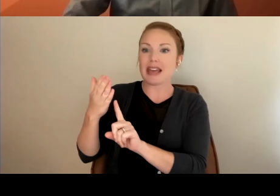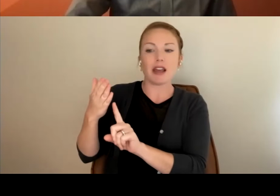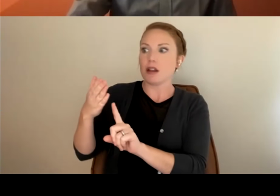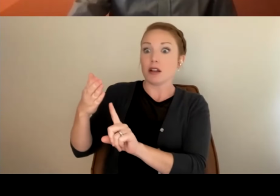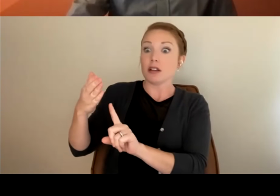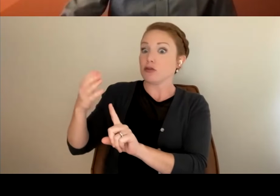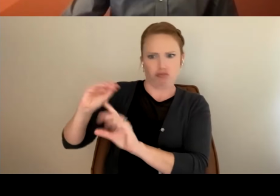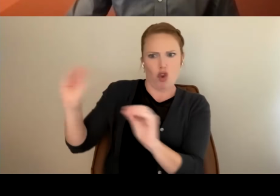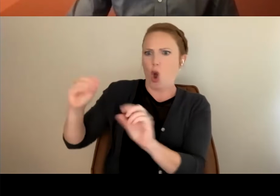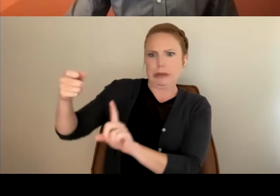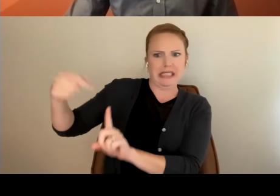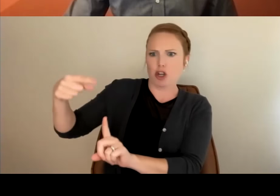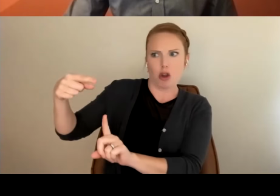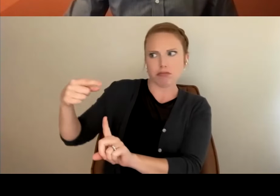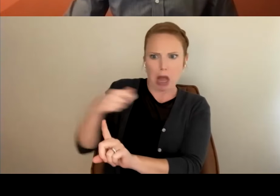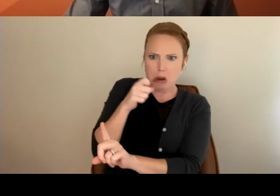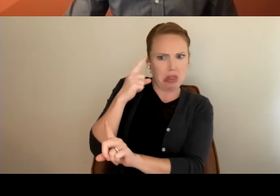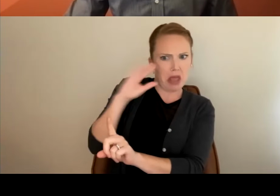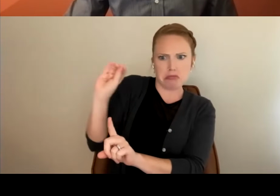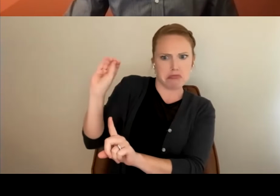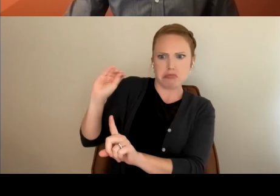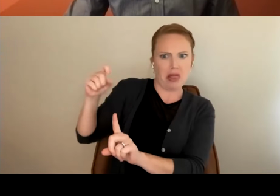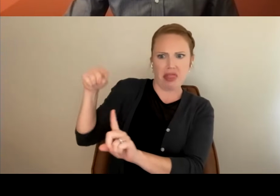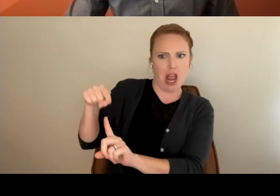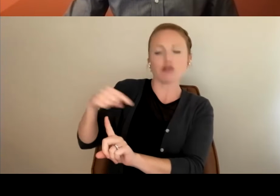a signal. All right, so that's signal detection theory, just to give you an overview of that.